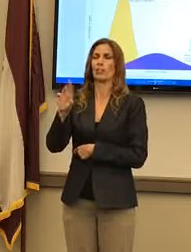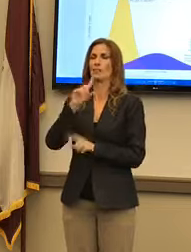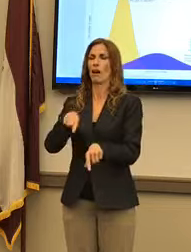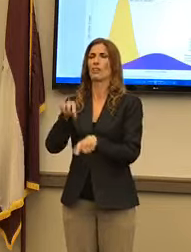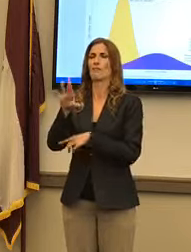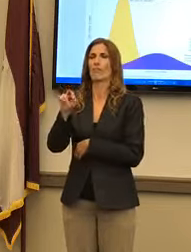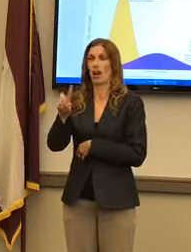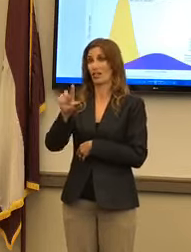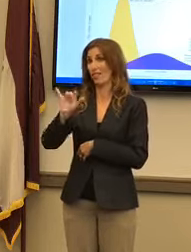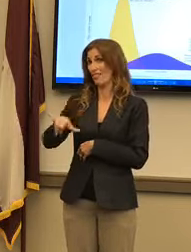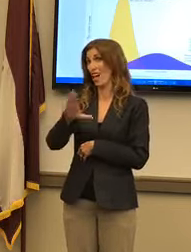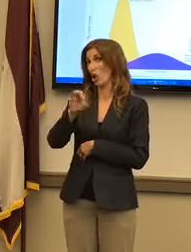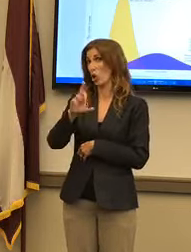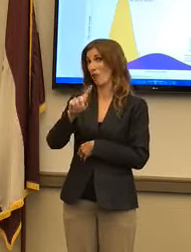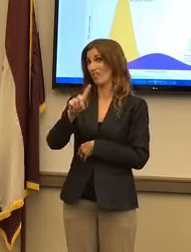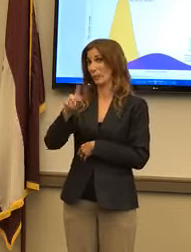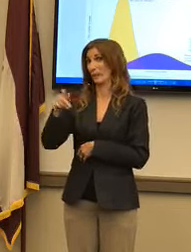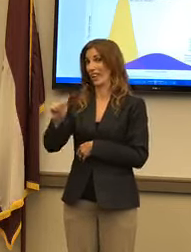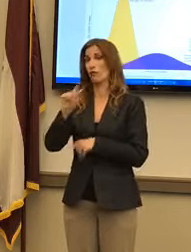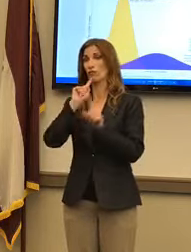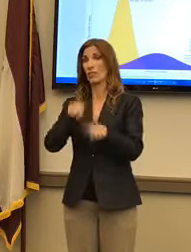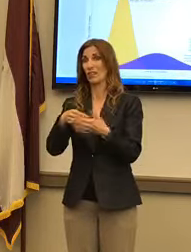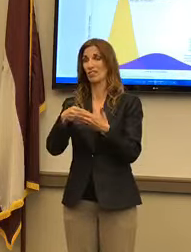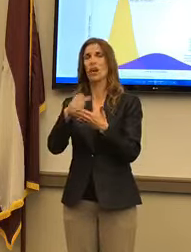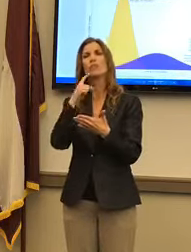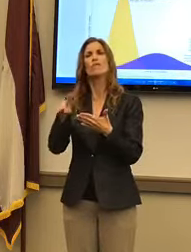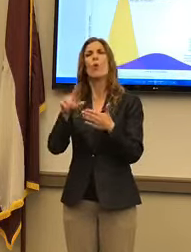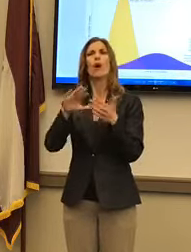community-wide effort to support safety net organizations supporting the